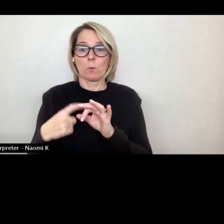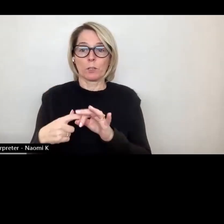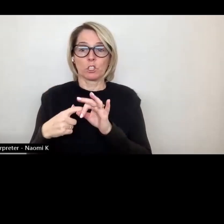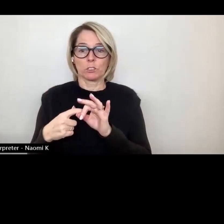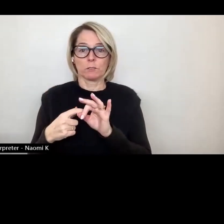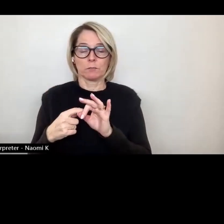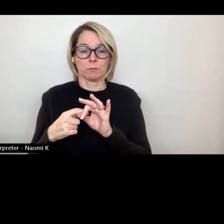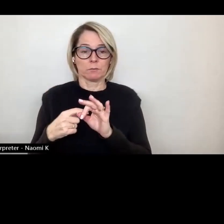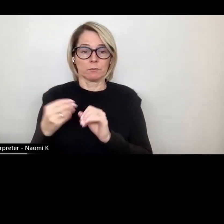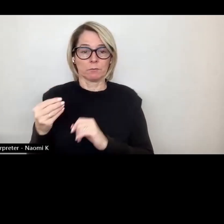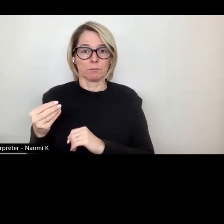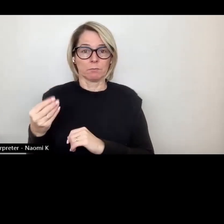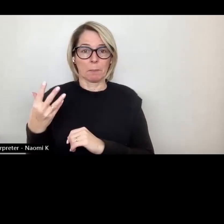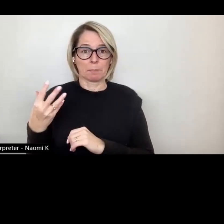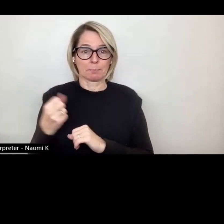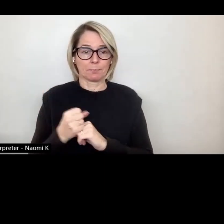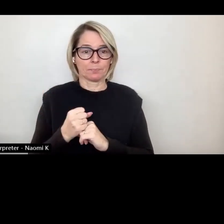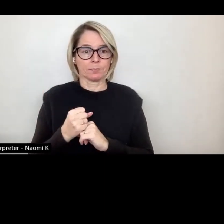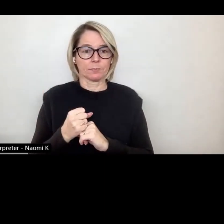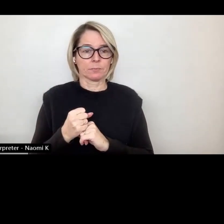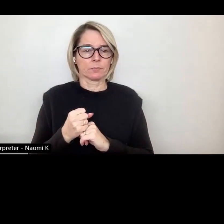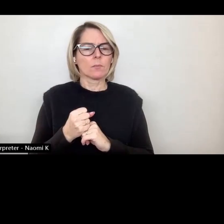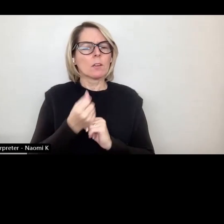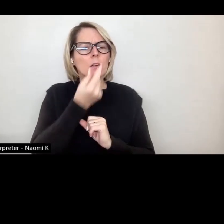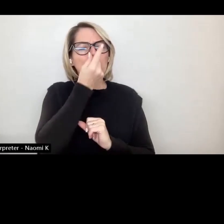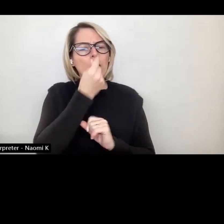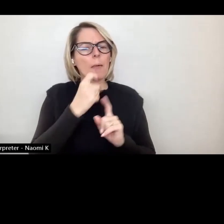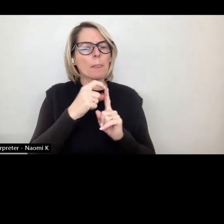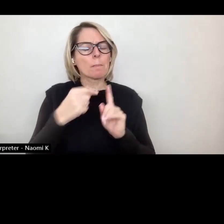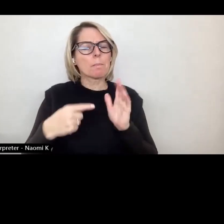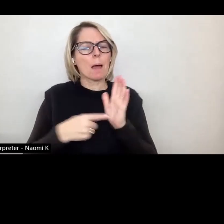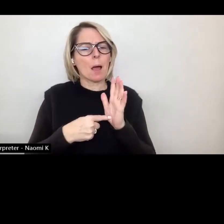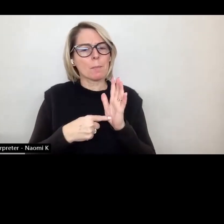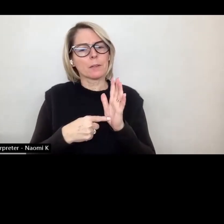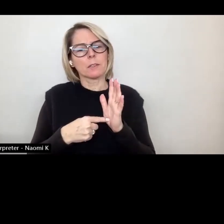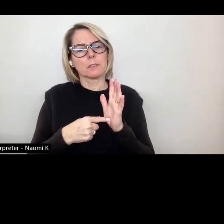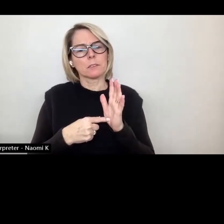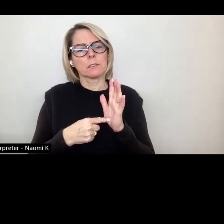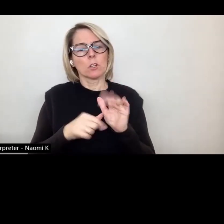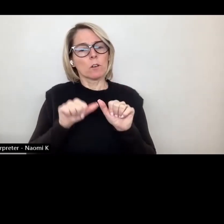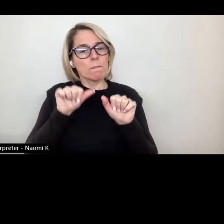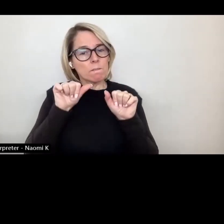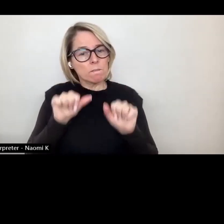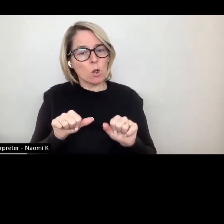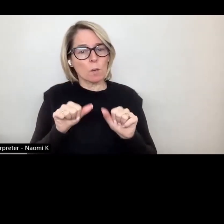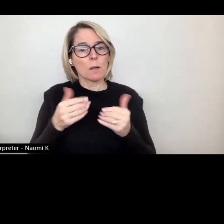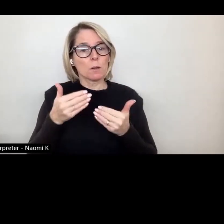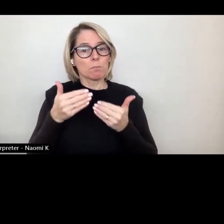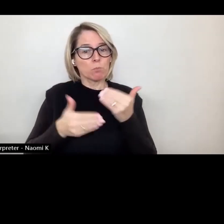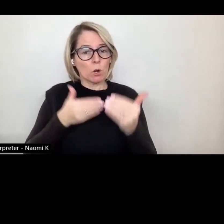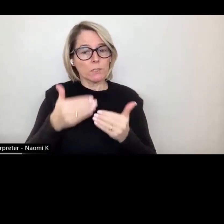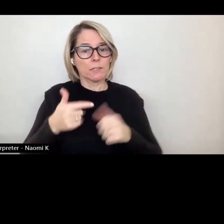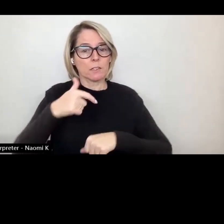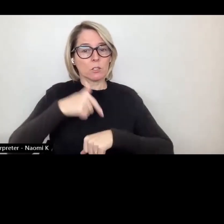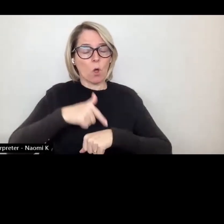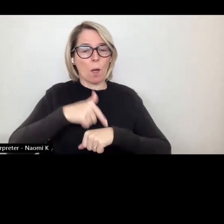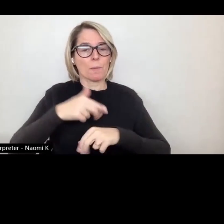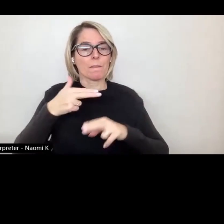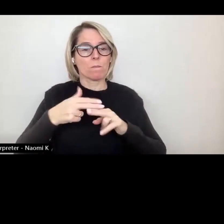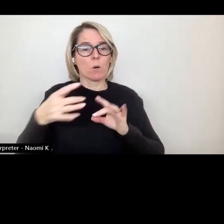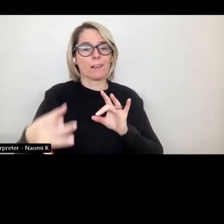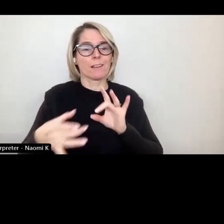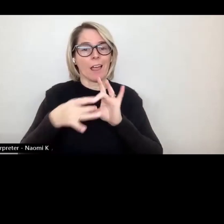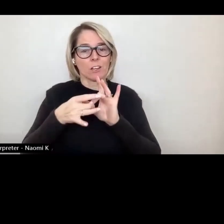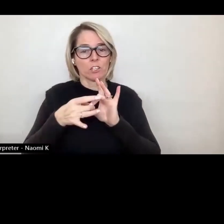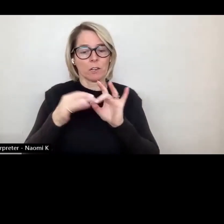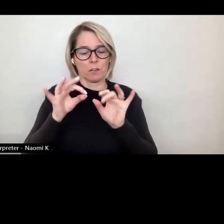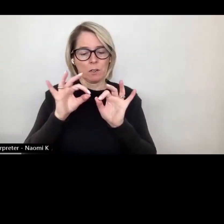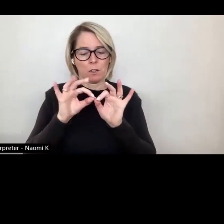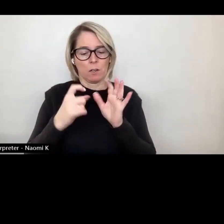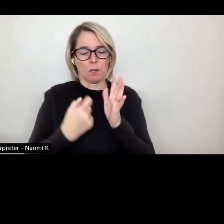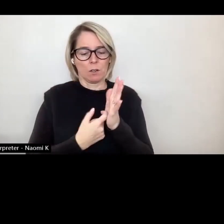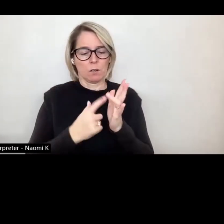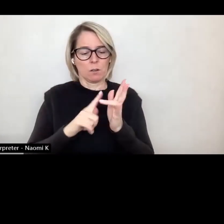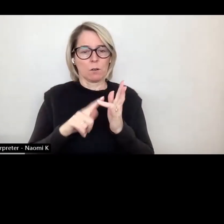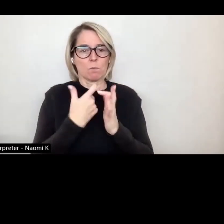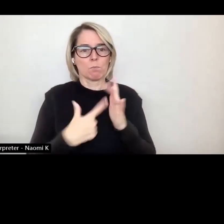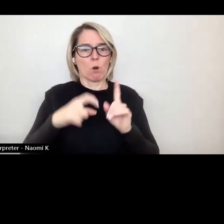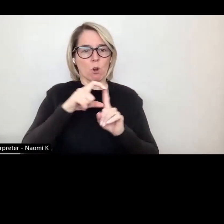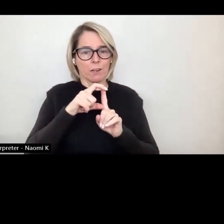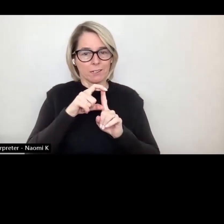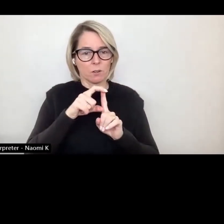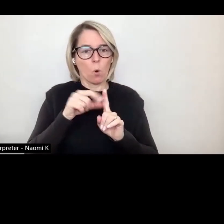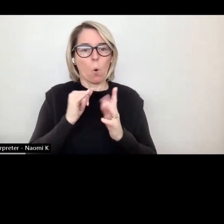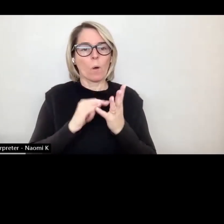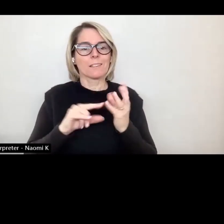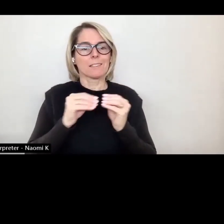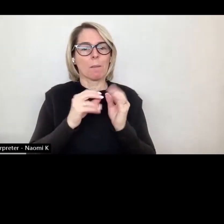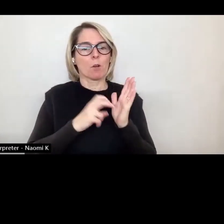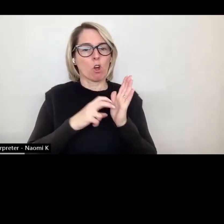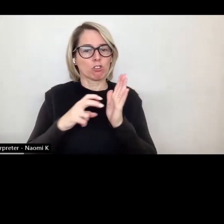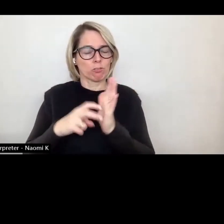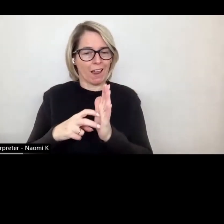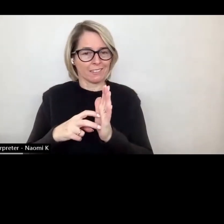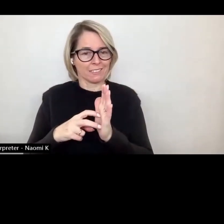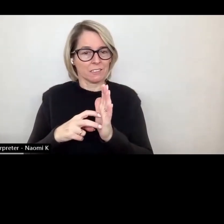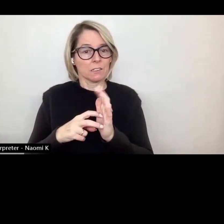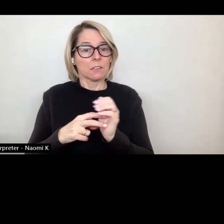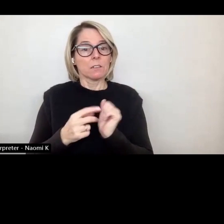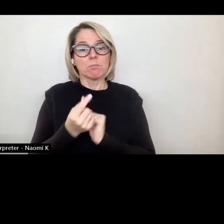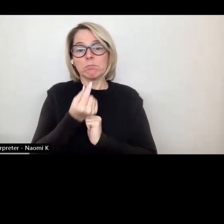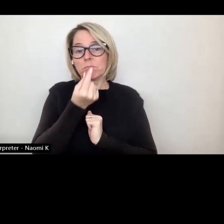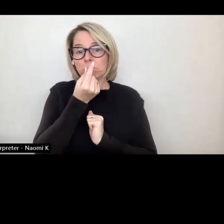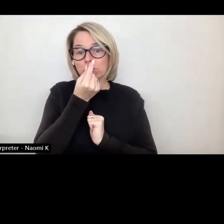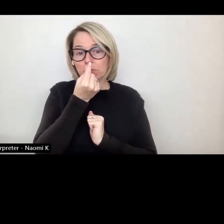Can the department confirm the process and timing for engaging brokered or subcontracted specialist providers and whether those arrangements can be set up during the establishment period from March 2027.